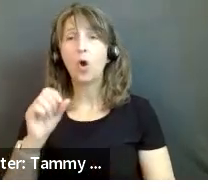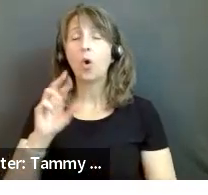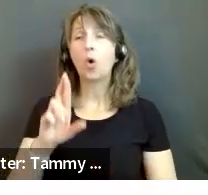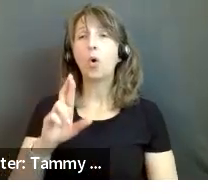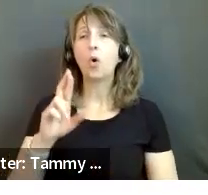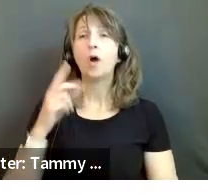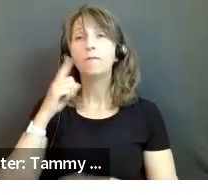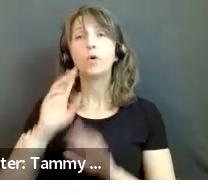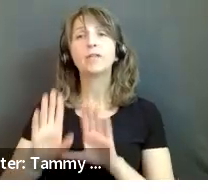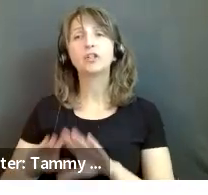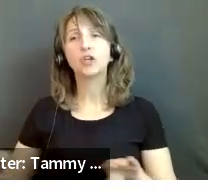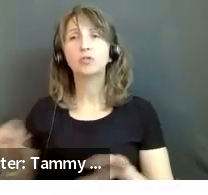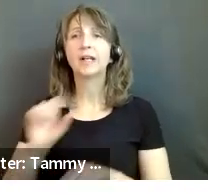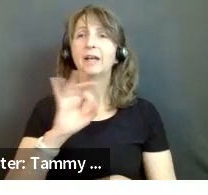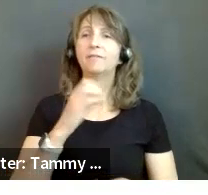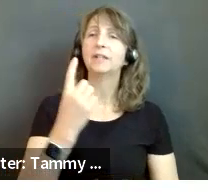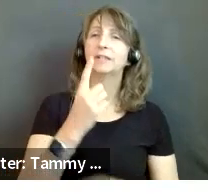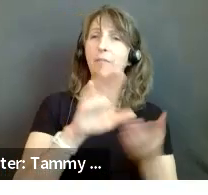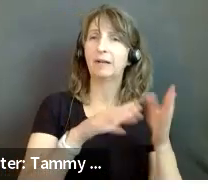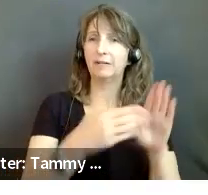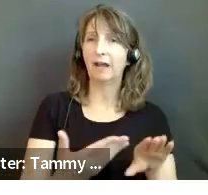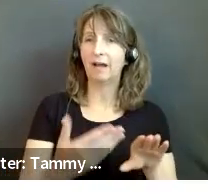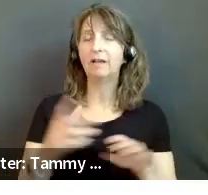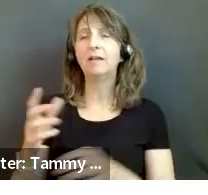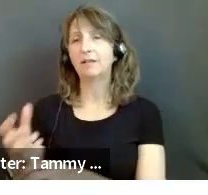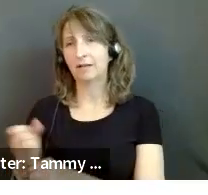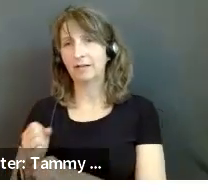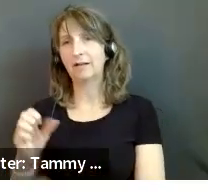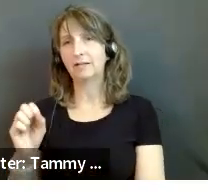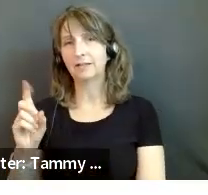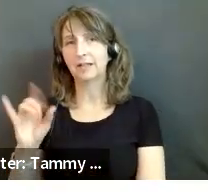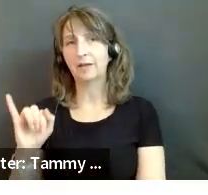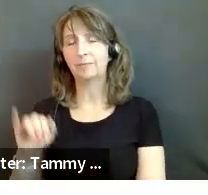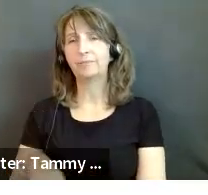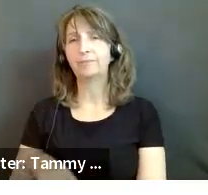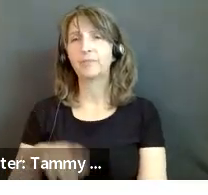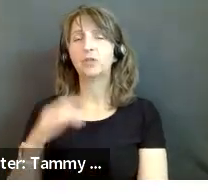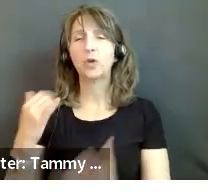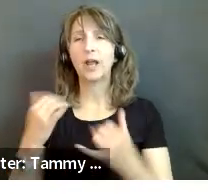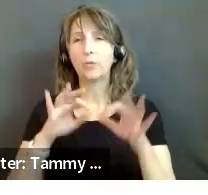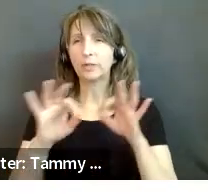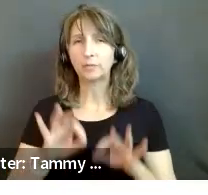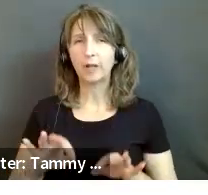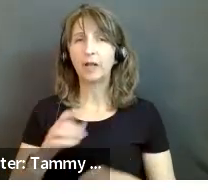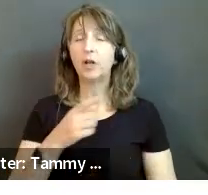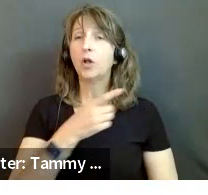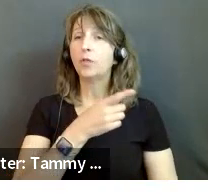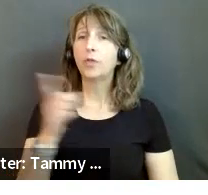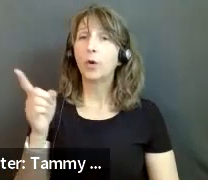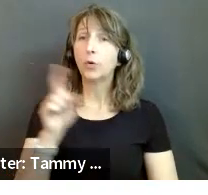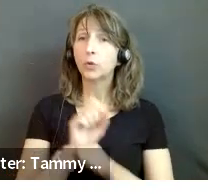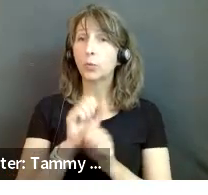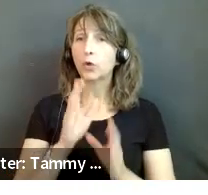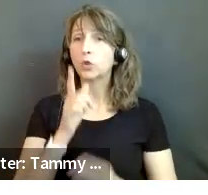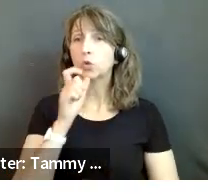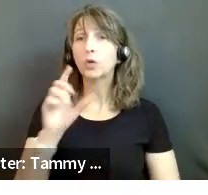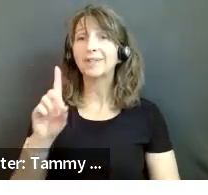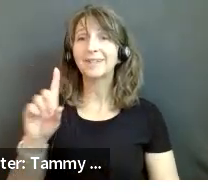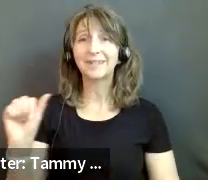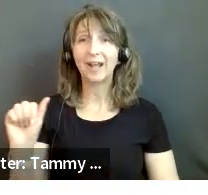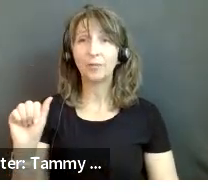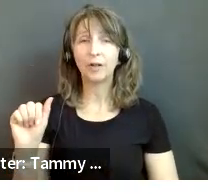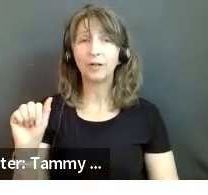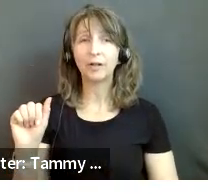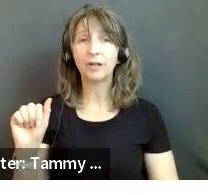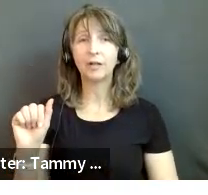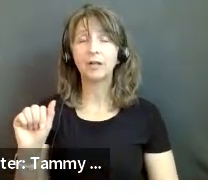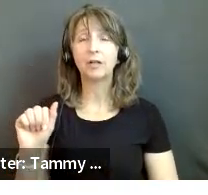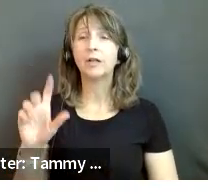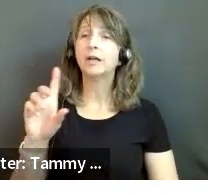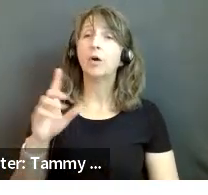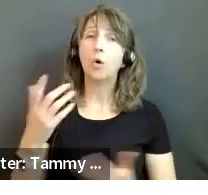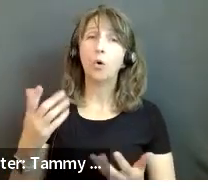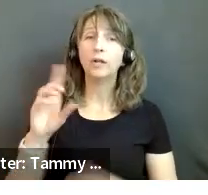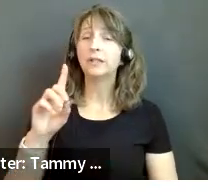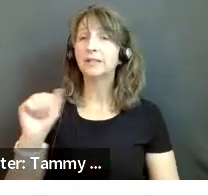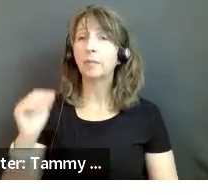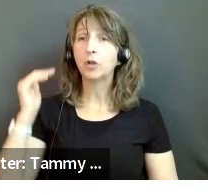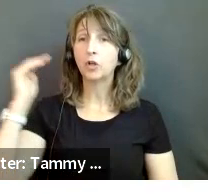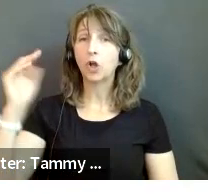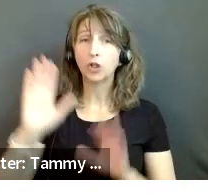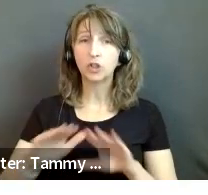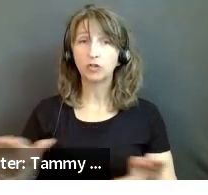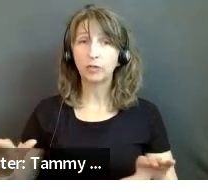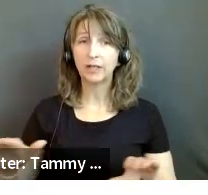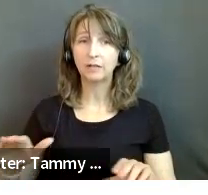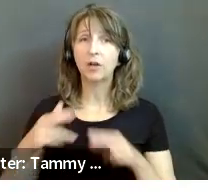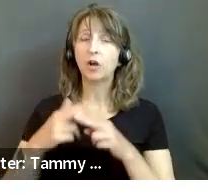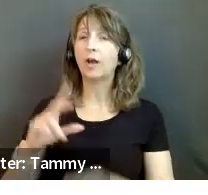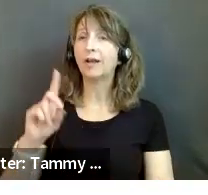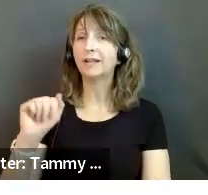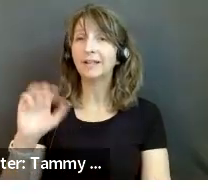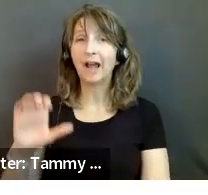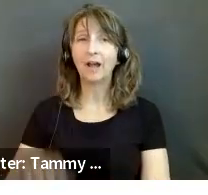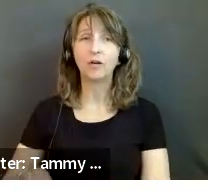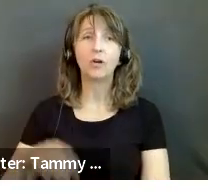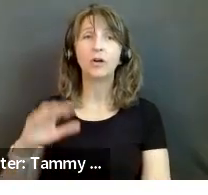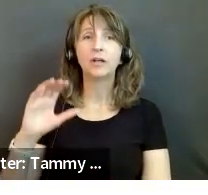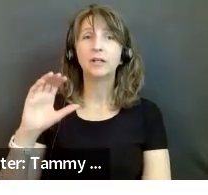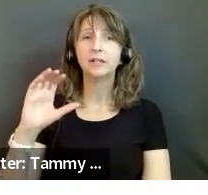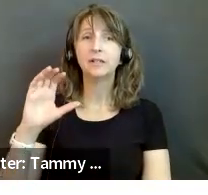Benefits that are paid for to disabled workers themselves. Disabled adult children, DAC or sometimes called CDB.